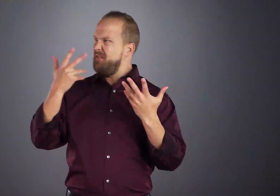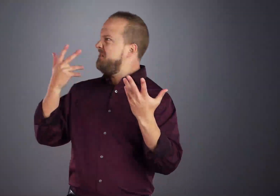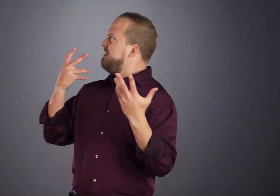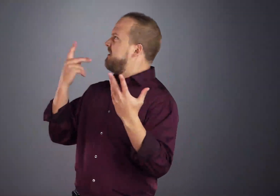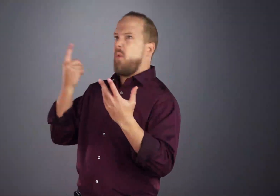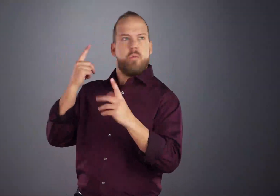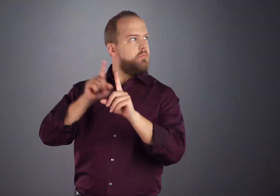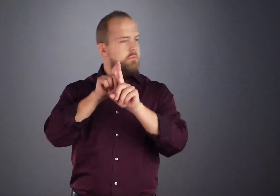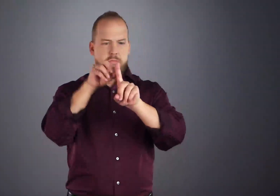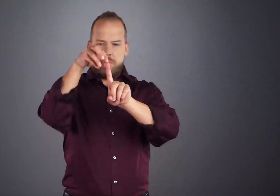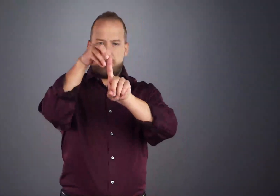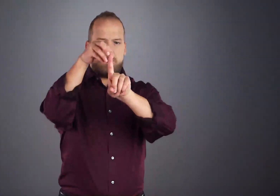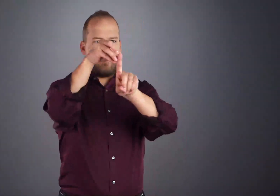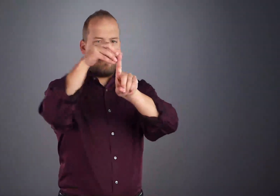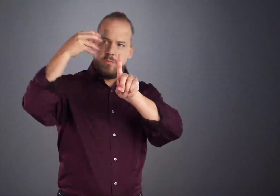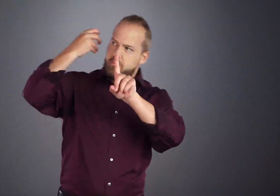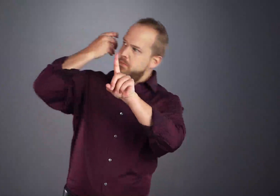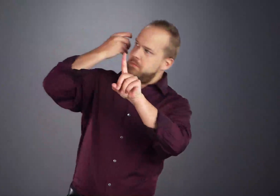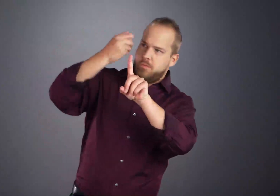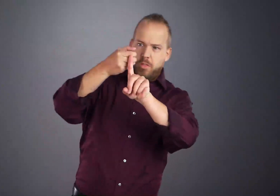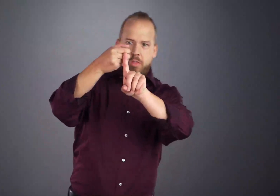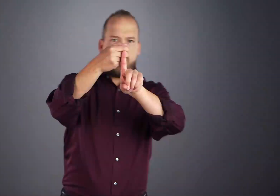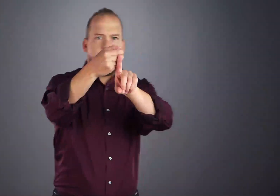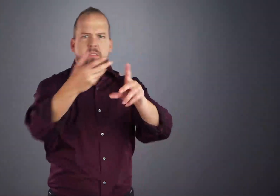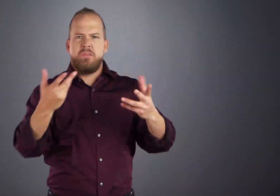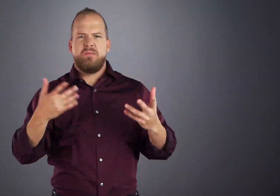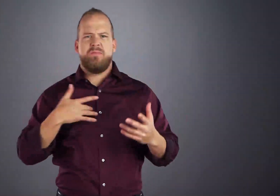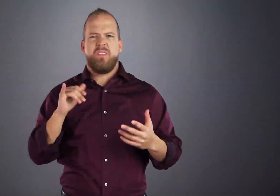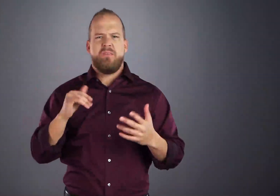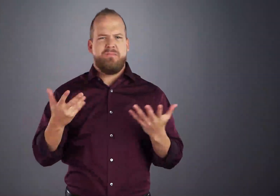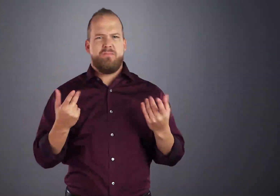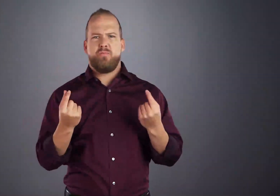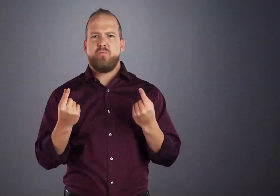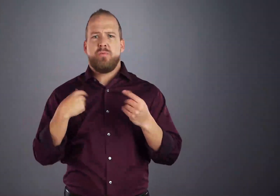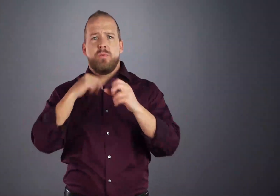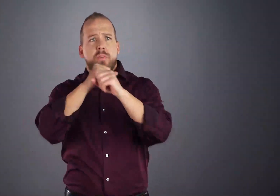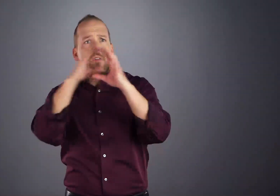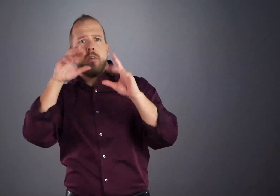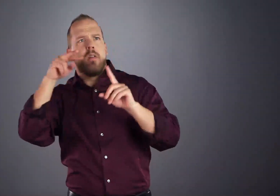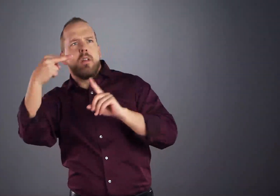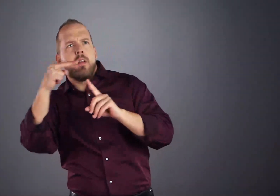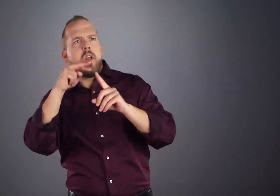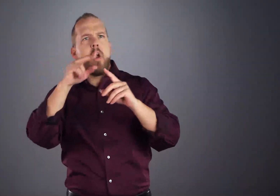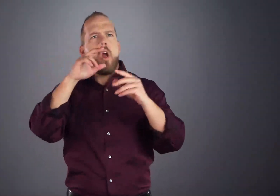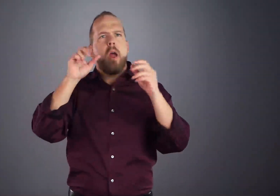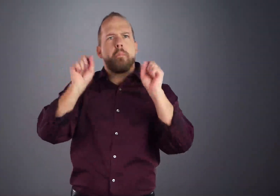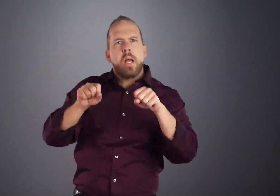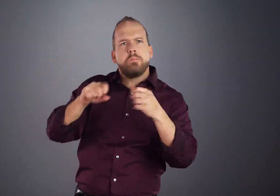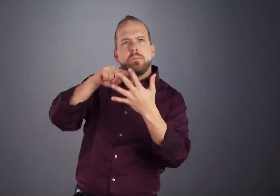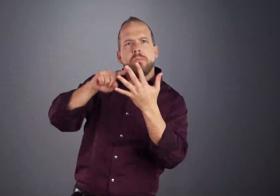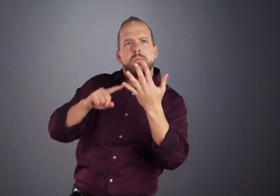for such an appalling lack of perspective seemed near being just that.